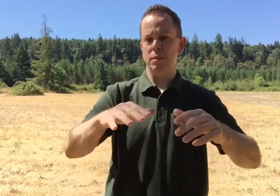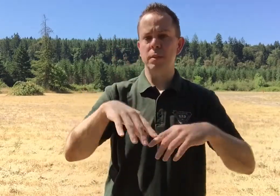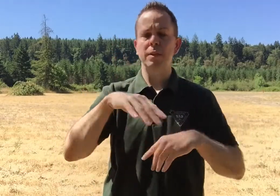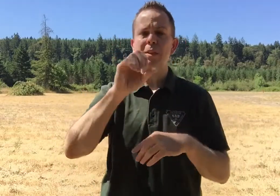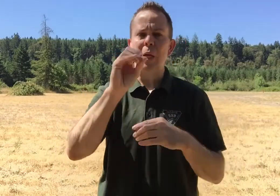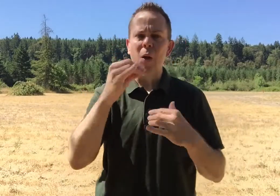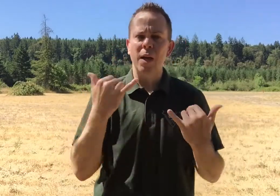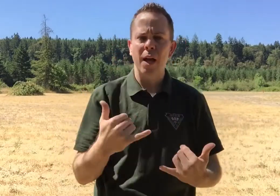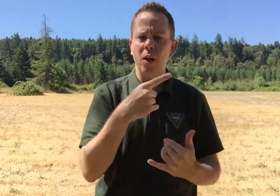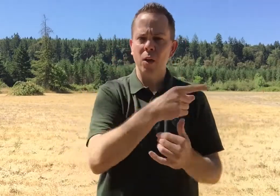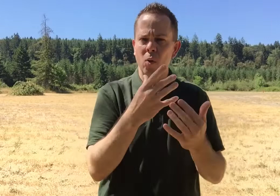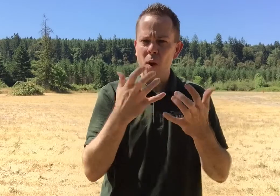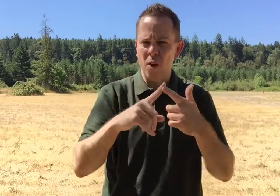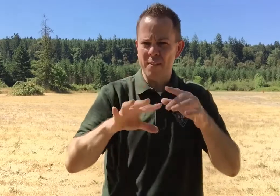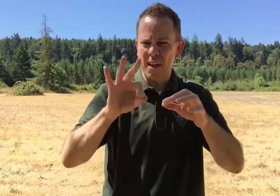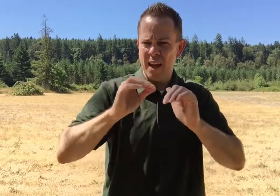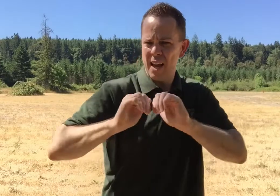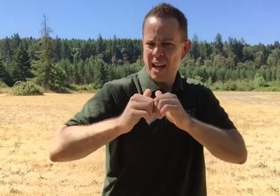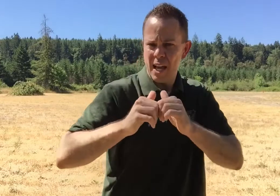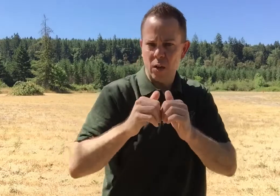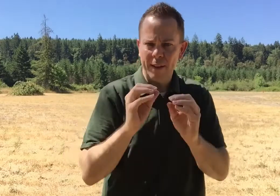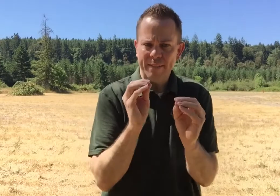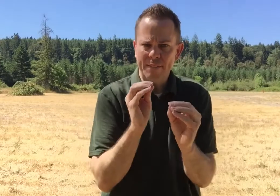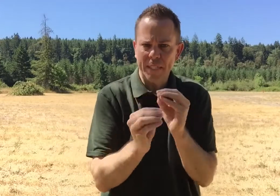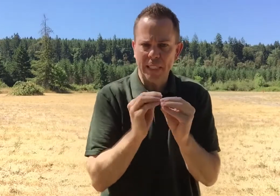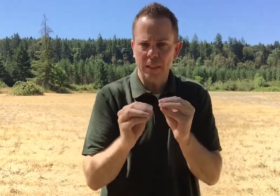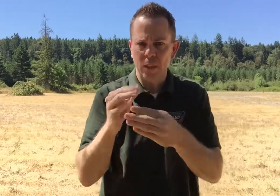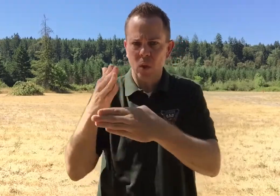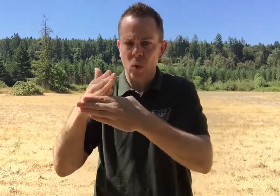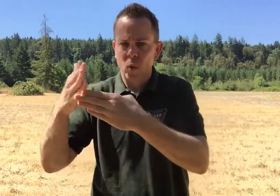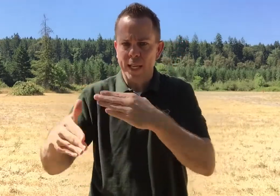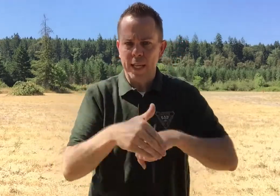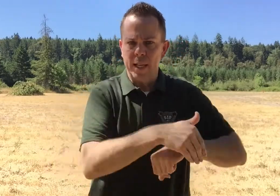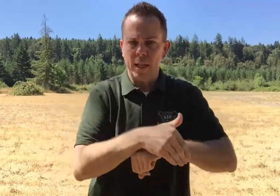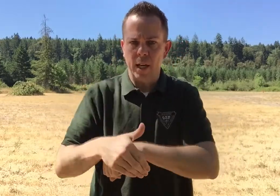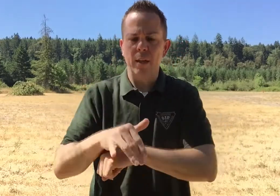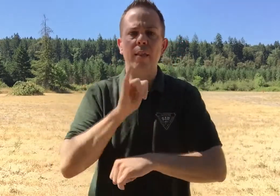The hospital is still working to resolve this issue of limited live interpreters during those hours.